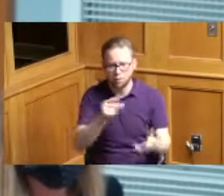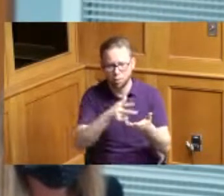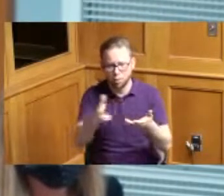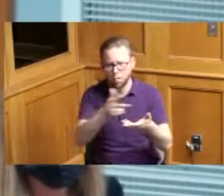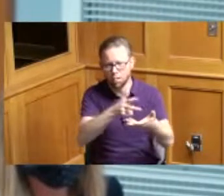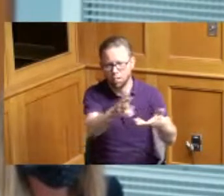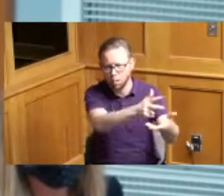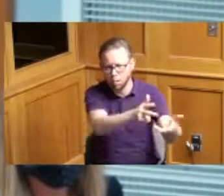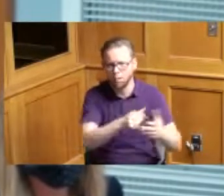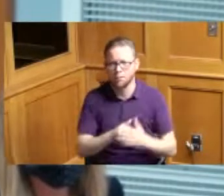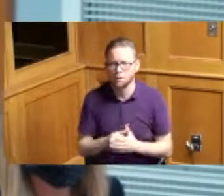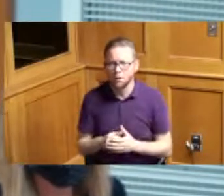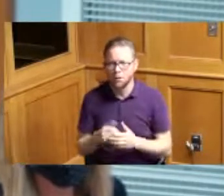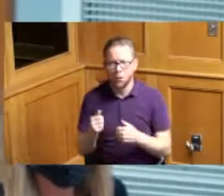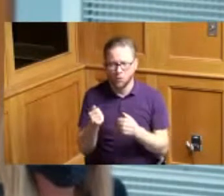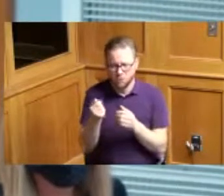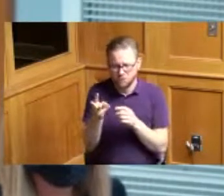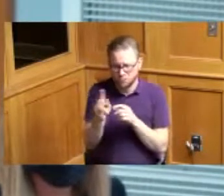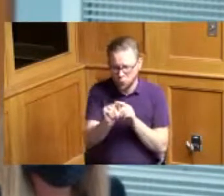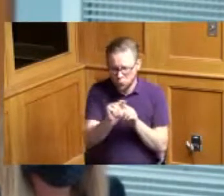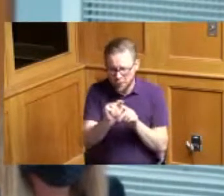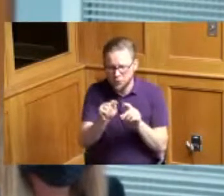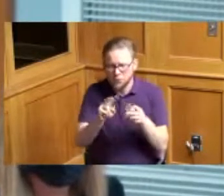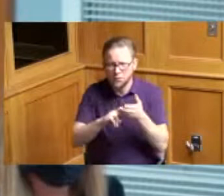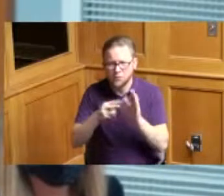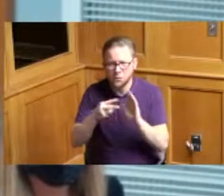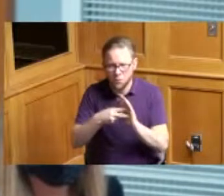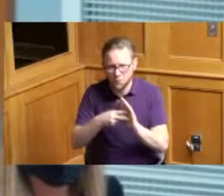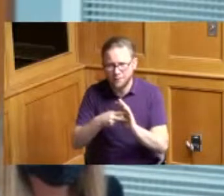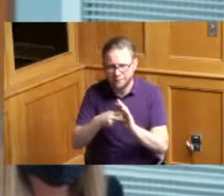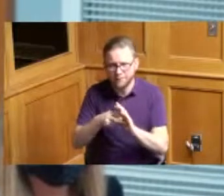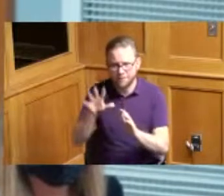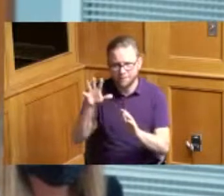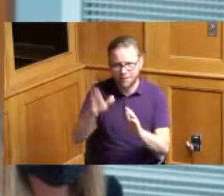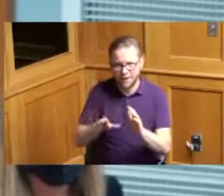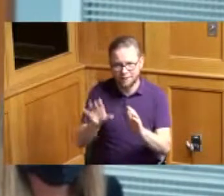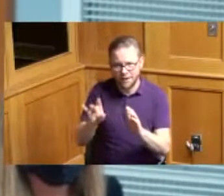they just have a few restrooms they may also have a five eighths inch meter but who puts more storm